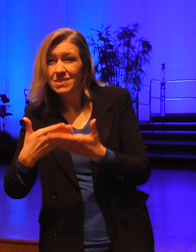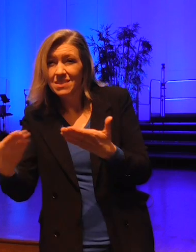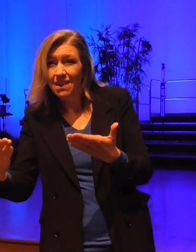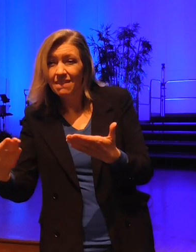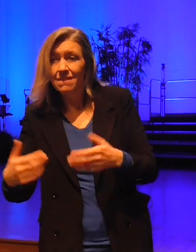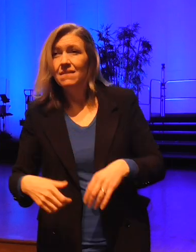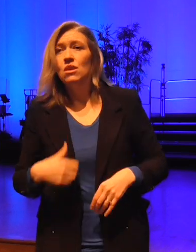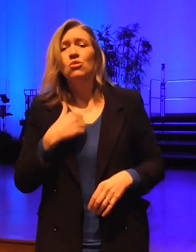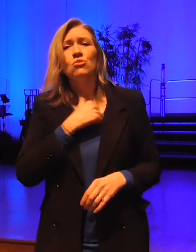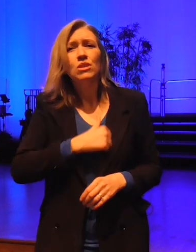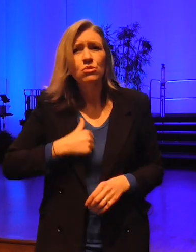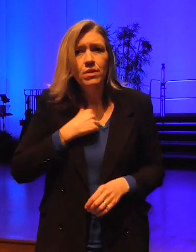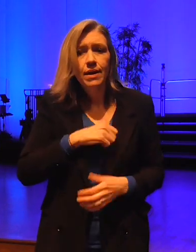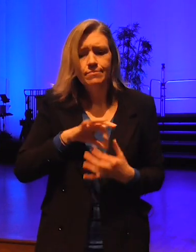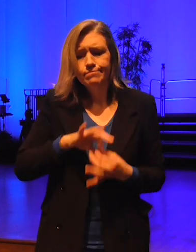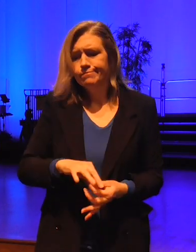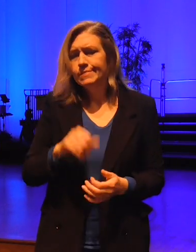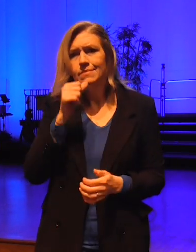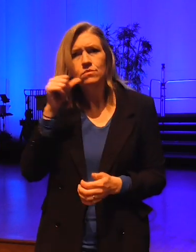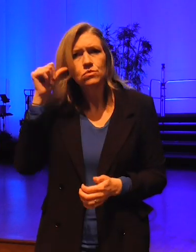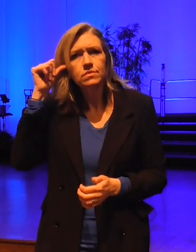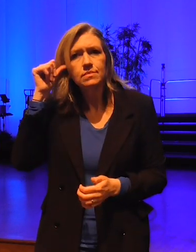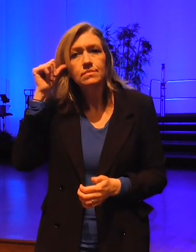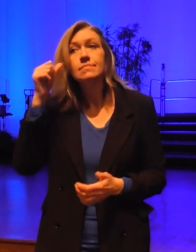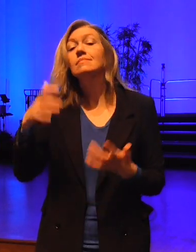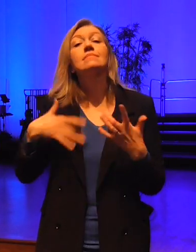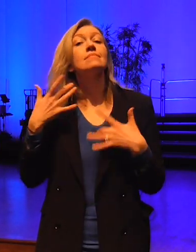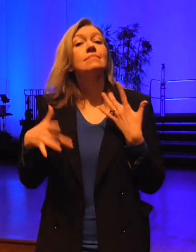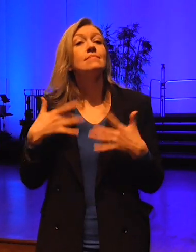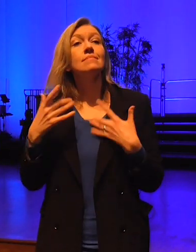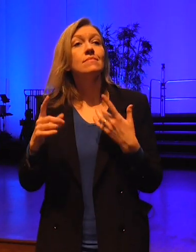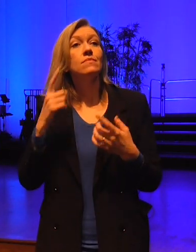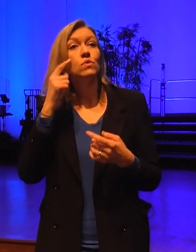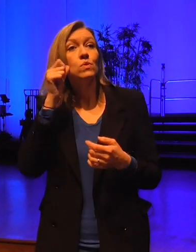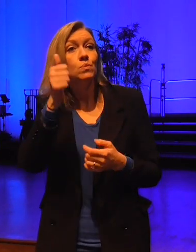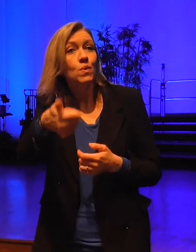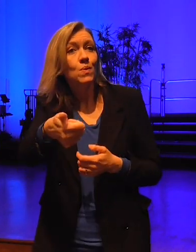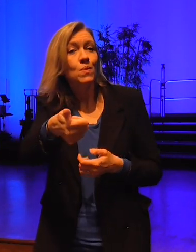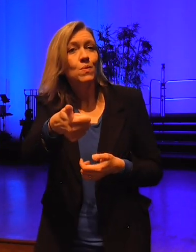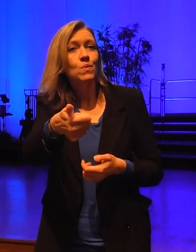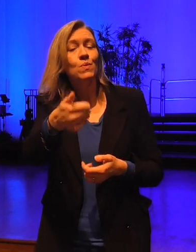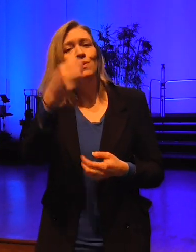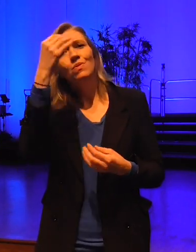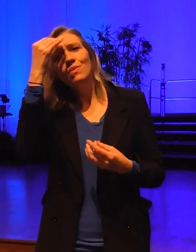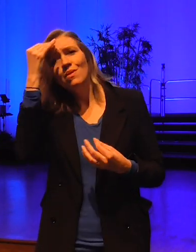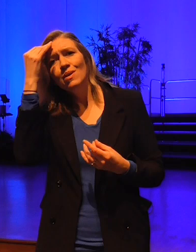yesterday the excitement about tomorrow the thought or the hurt that perhaps you haven't